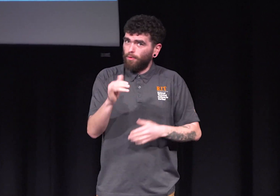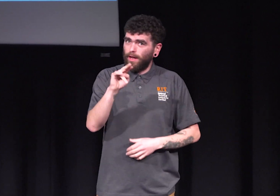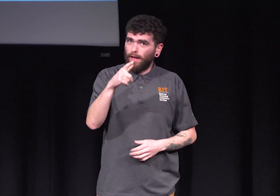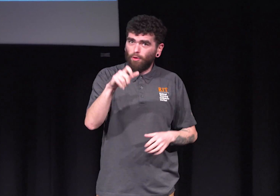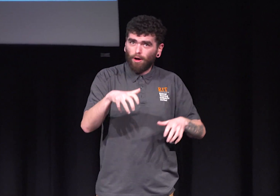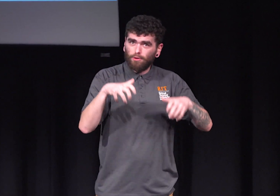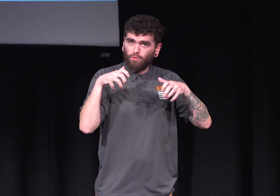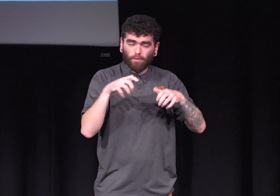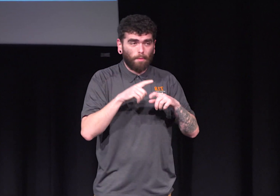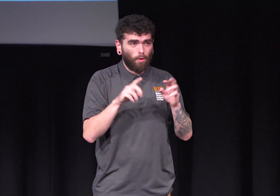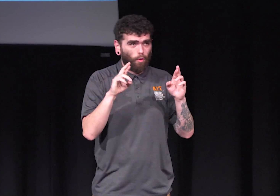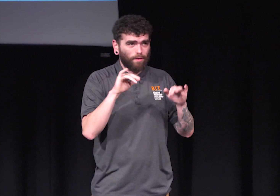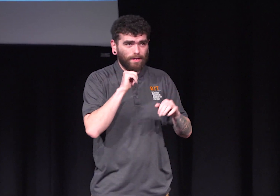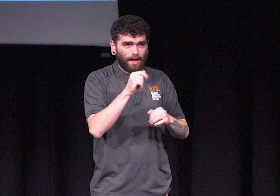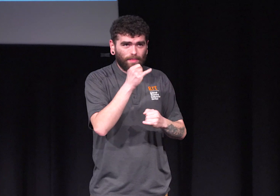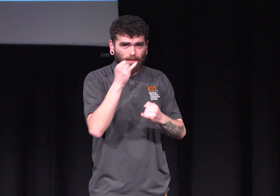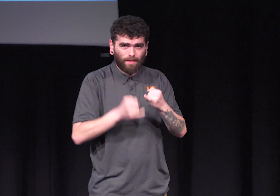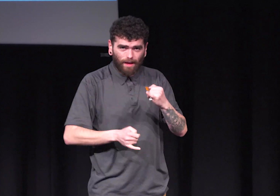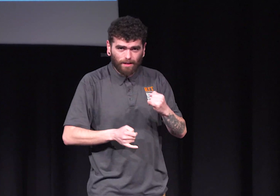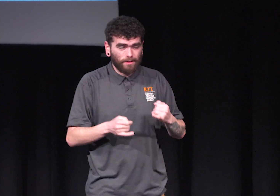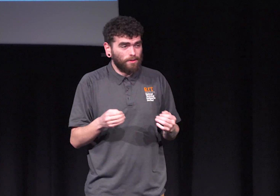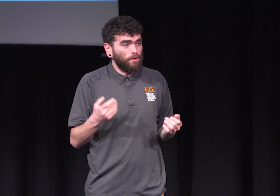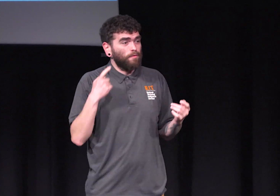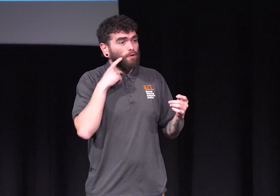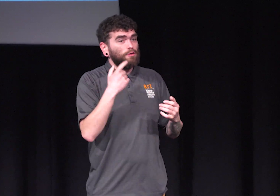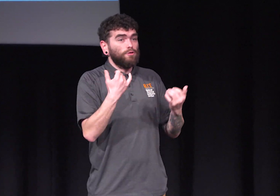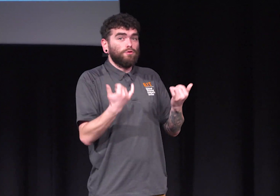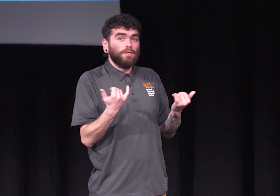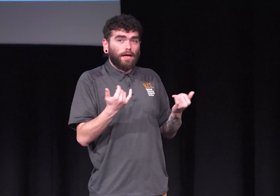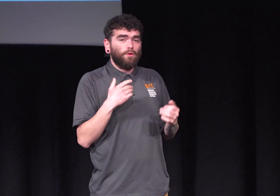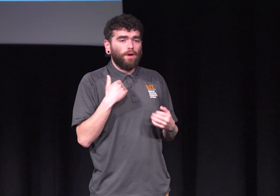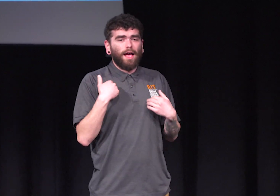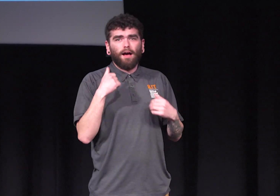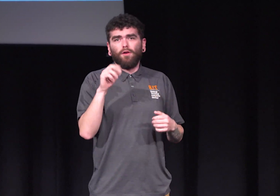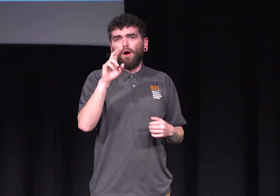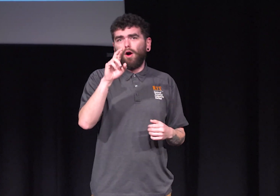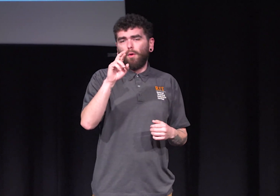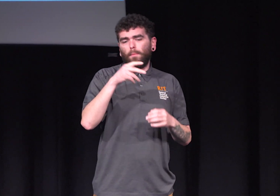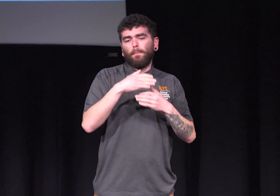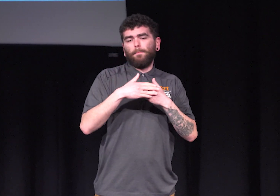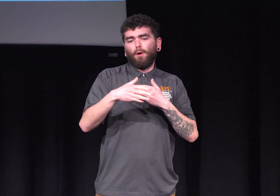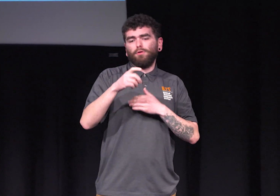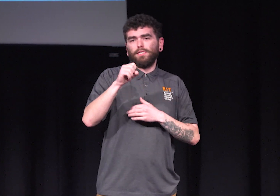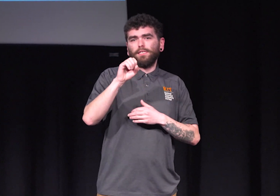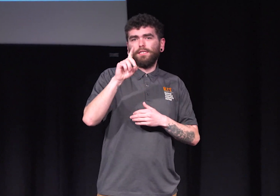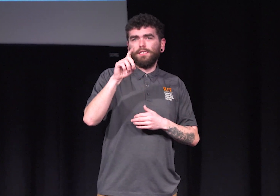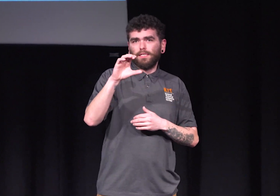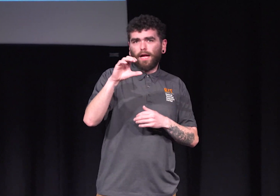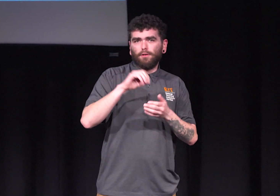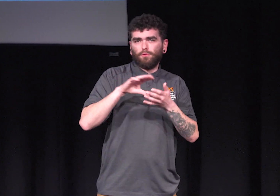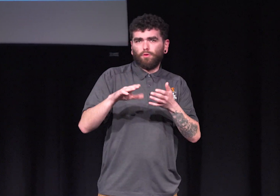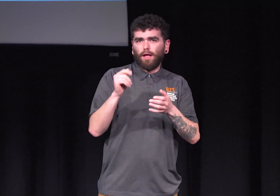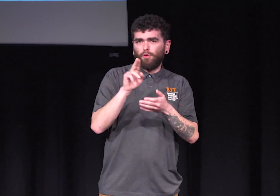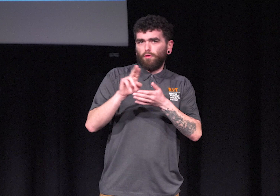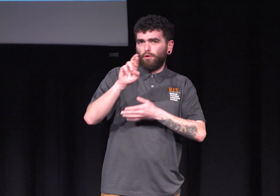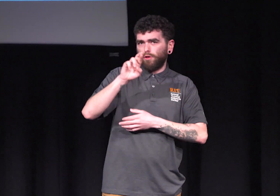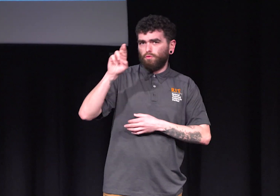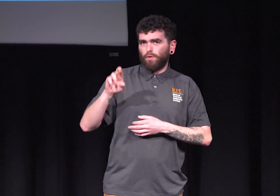Thank you so much for coming today. This is our first time in Ingle, but hopefully not our last. For today, we have a post-doctorate fellow